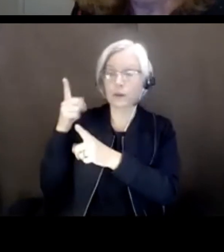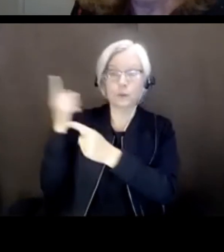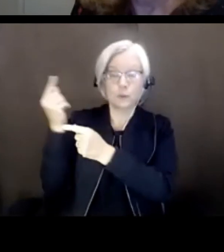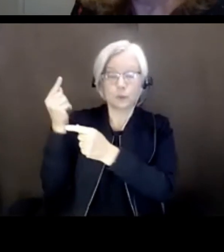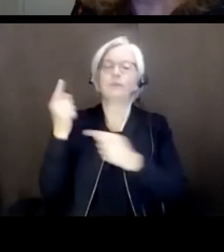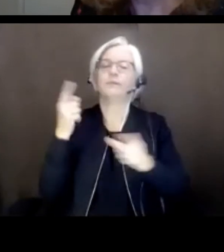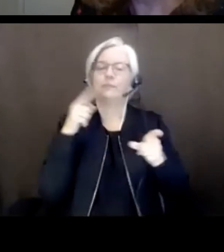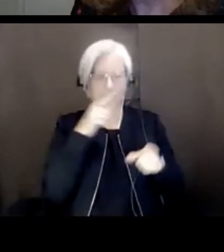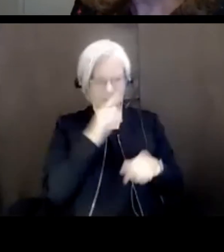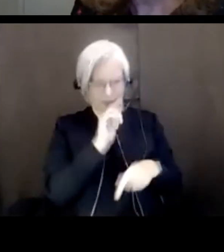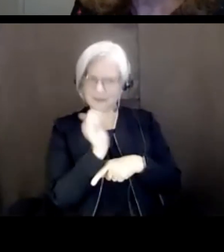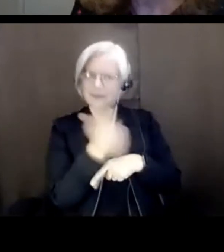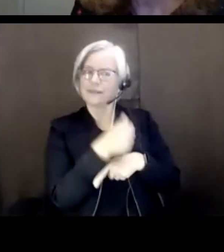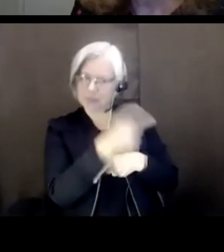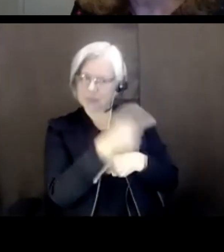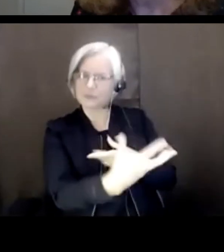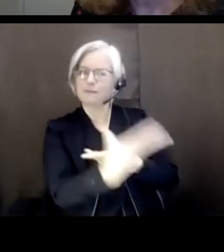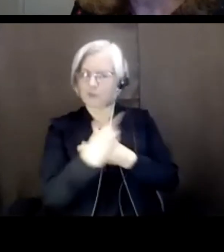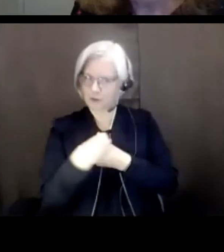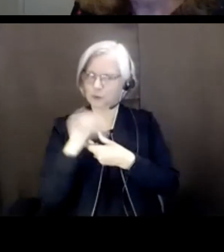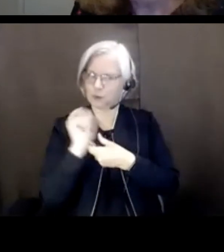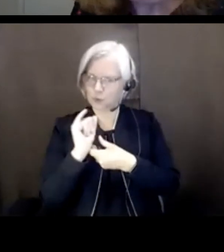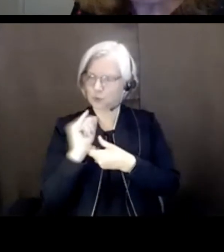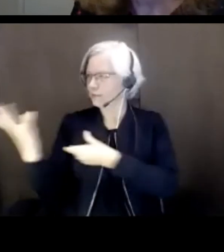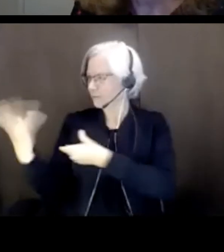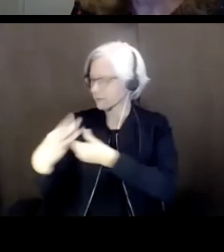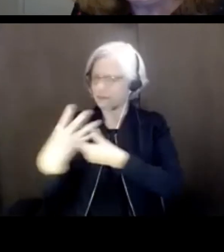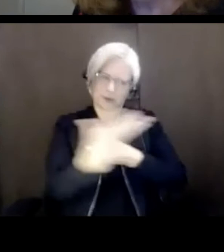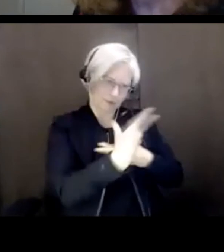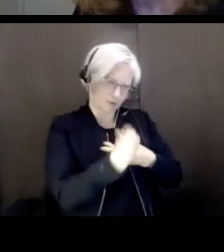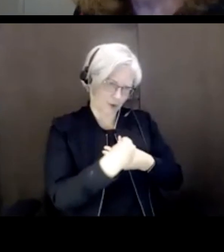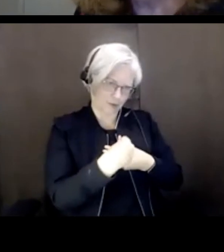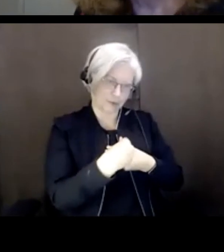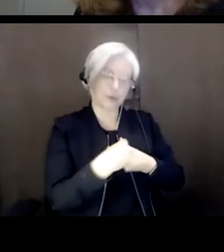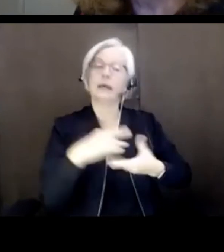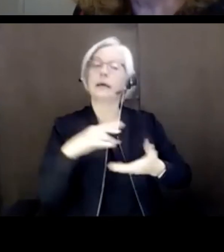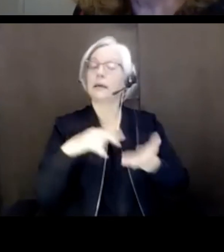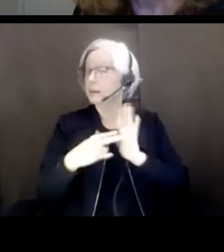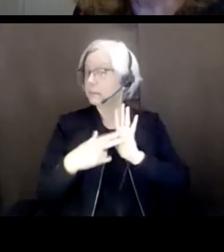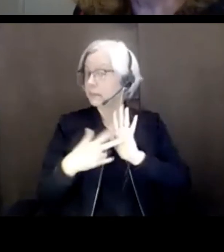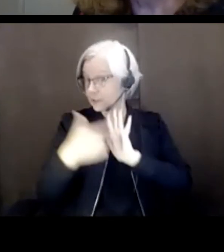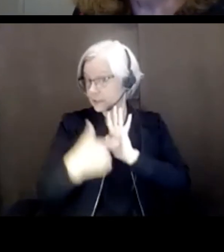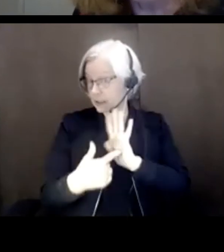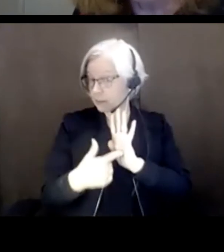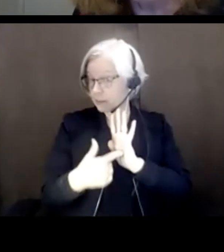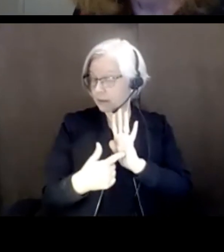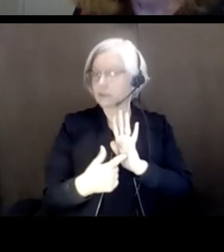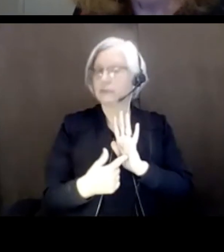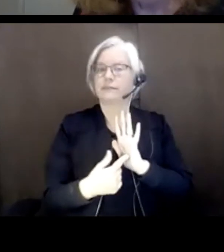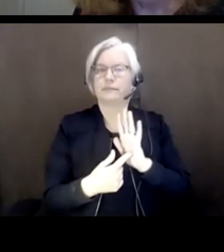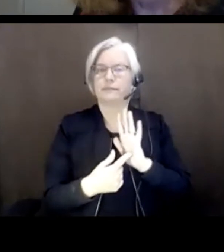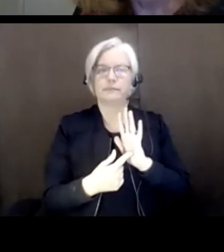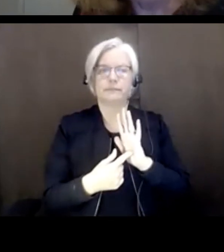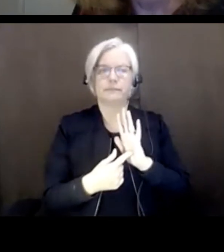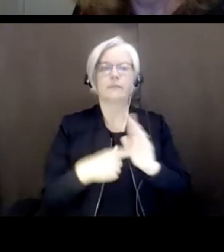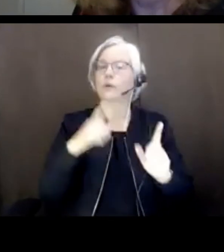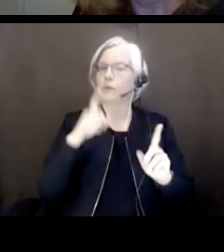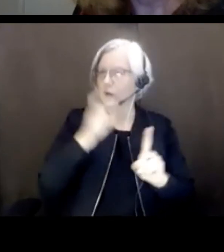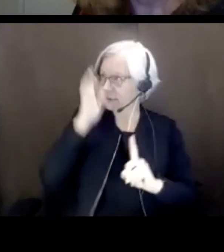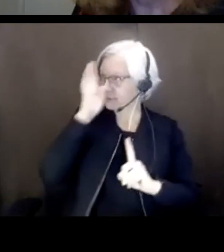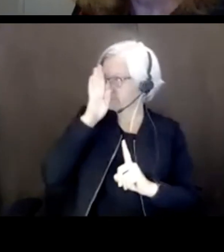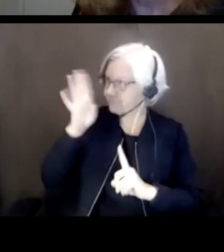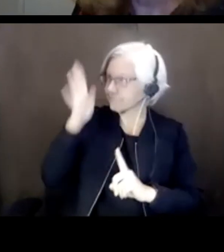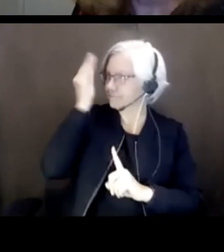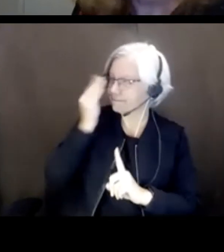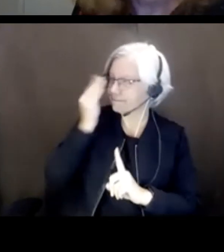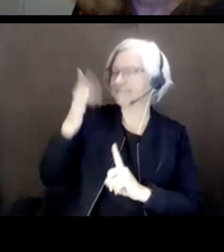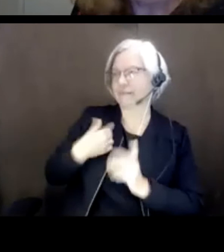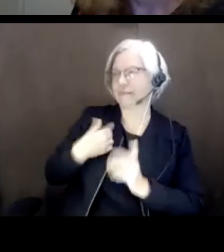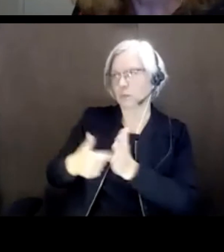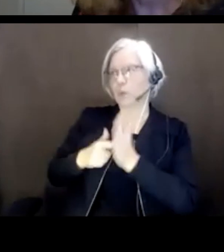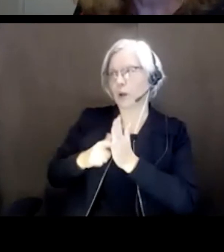SO, FOR EXAMPLE, YOU NEED TO TELL YOUR EMPLOYER YOU NEED ACCOMMODATIONS AND THAT'S BECAUSE IF